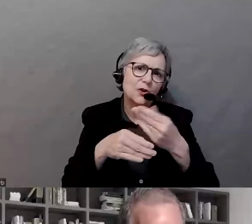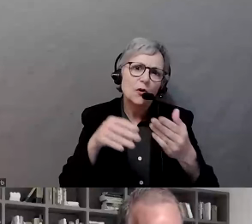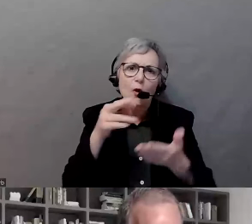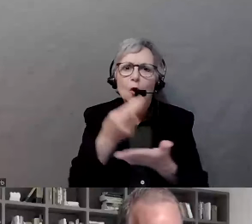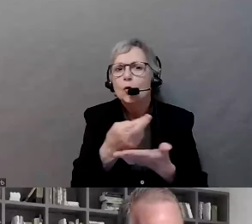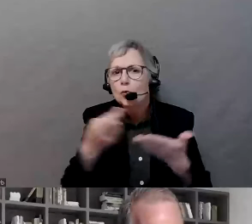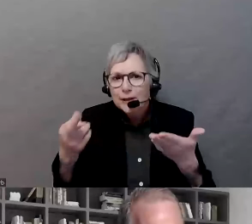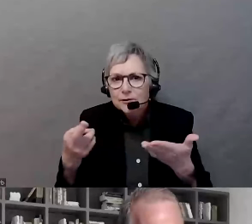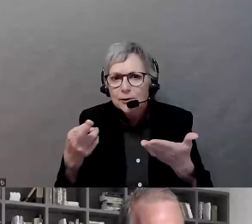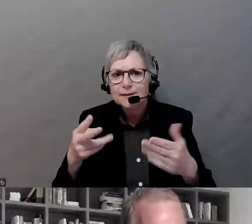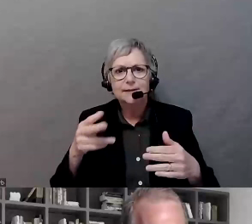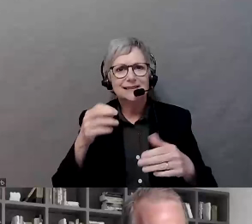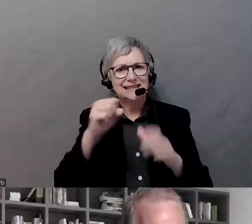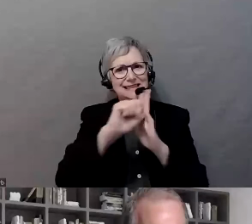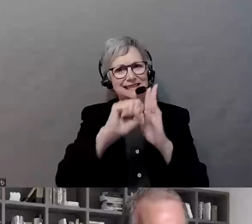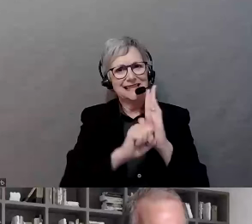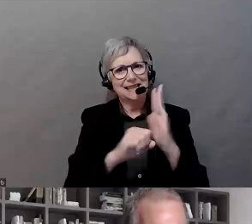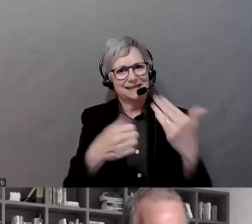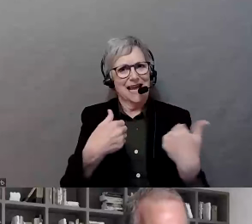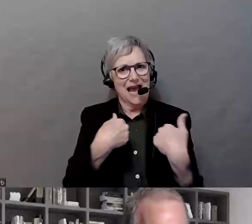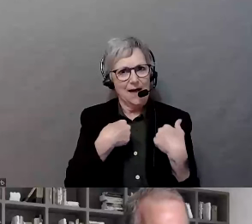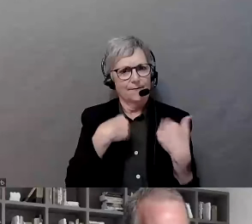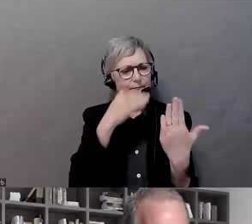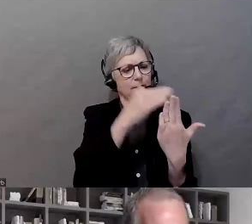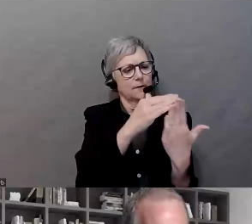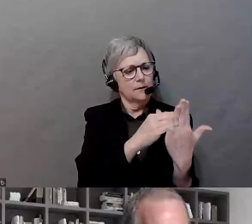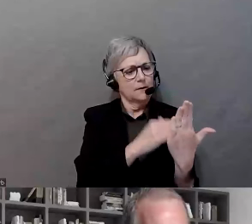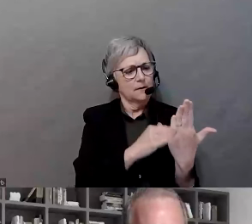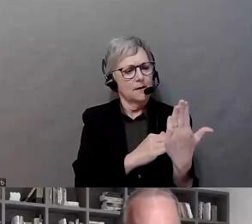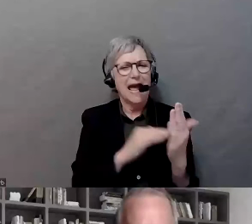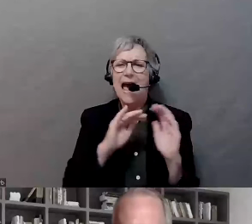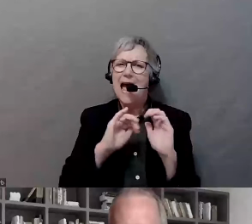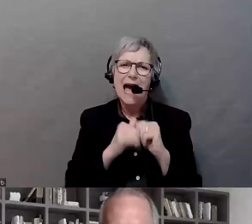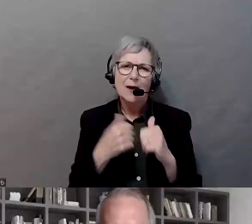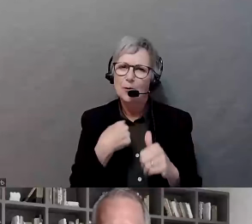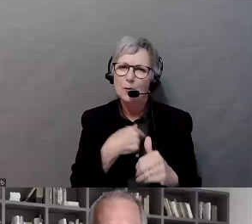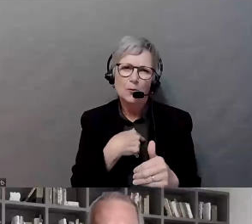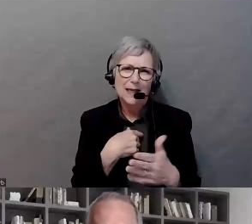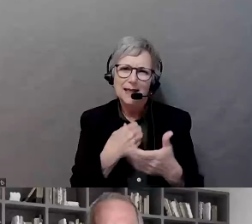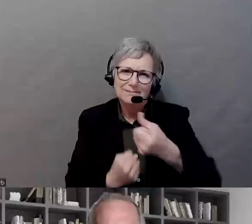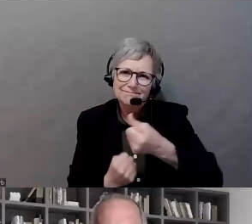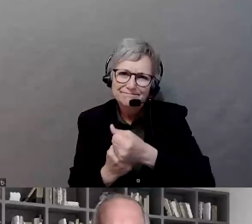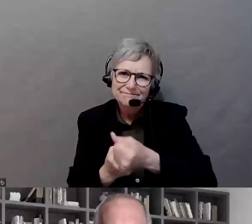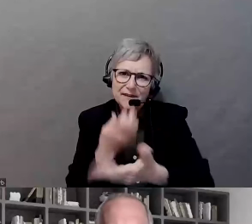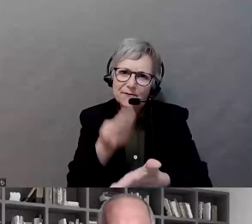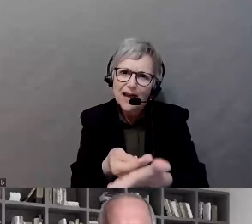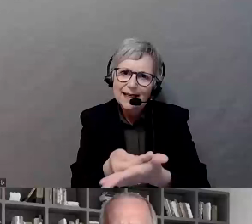TOGETHER AROUND HOW DO WE FINANCE THESE SYSTEMS. COUPLE OF RESOURCES THAT WE ARE GOING TO PUT